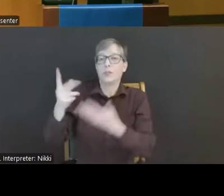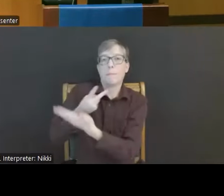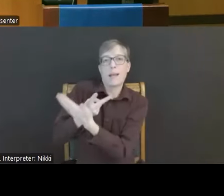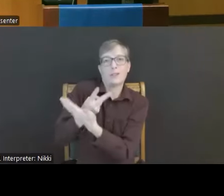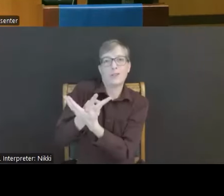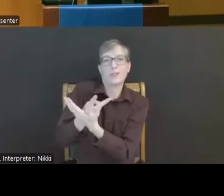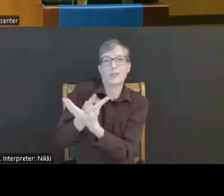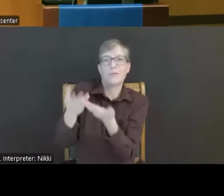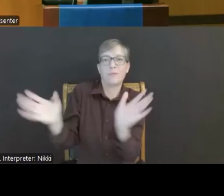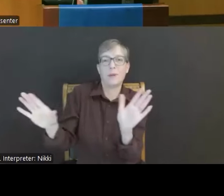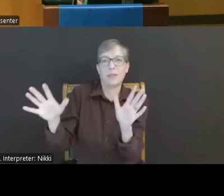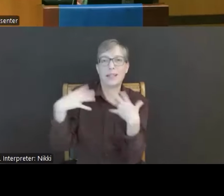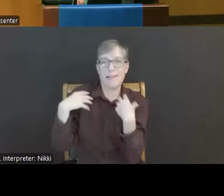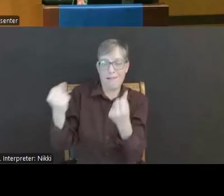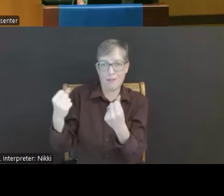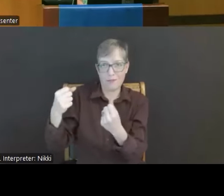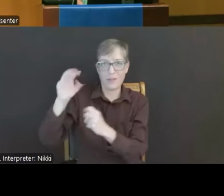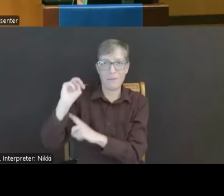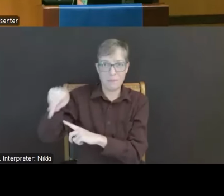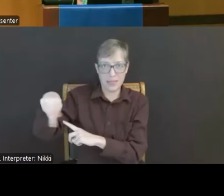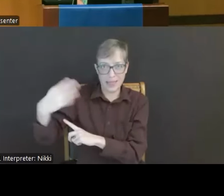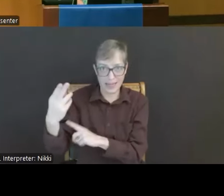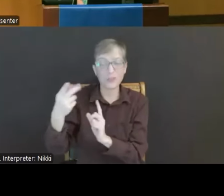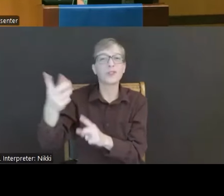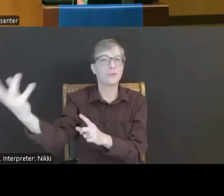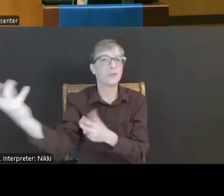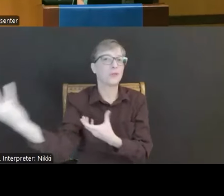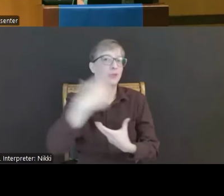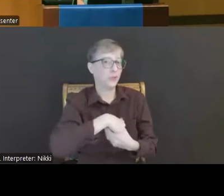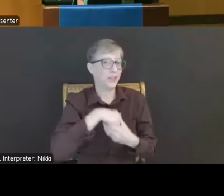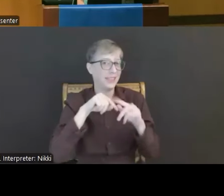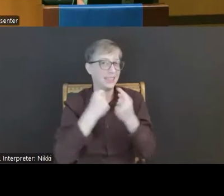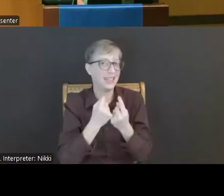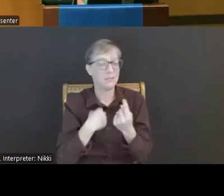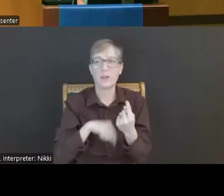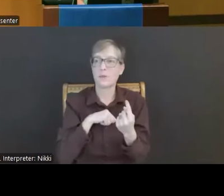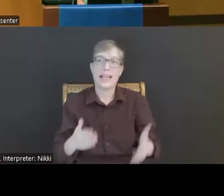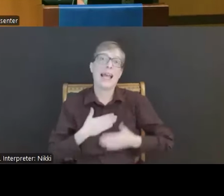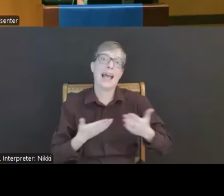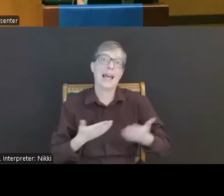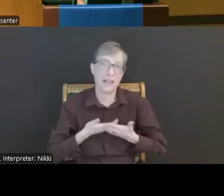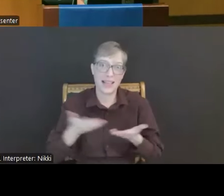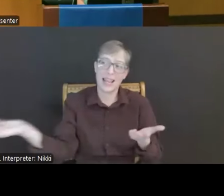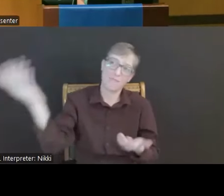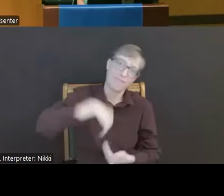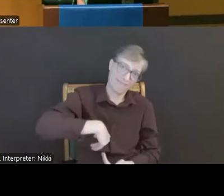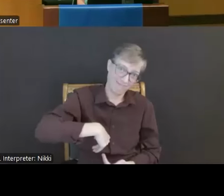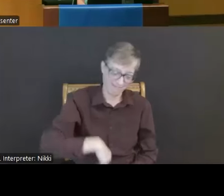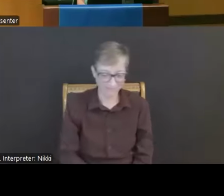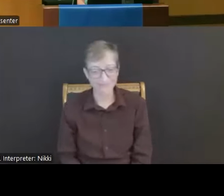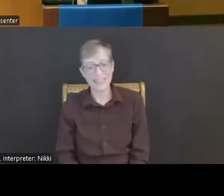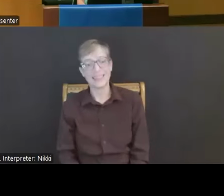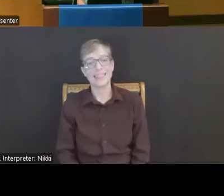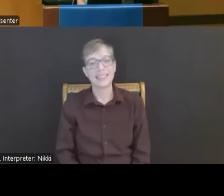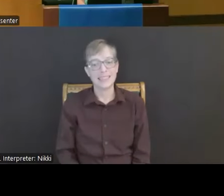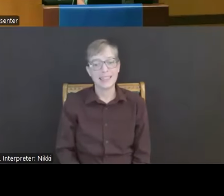and we welcomed her with open arms to include her voice as well so it doesn't so it takes a